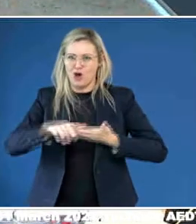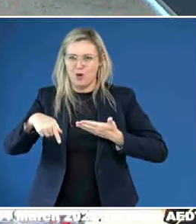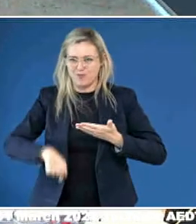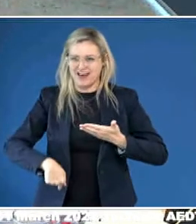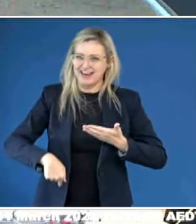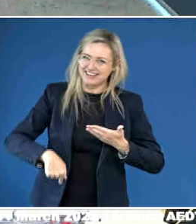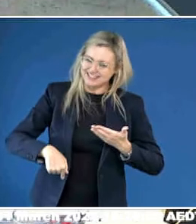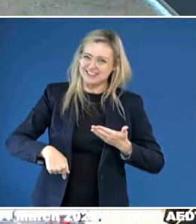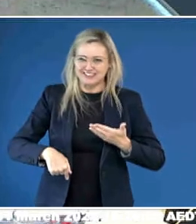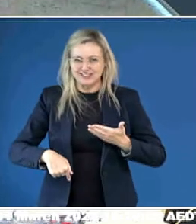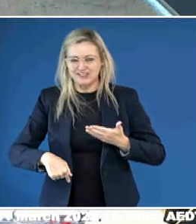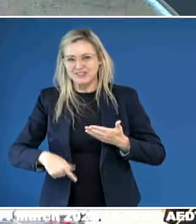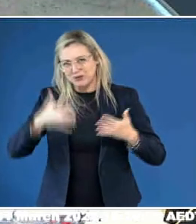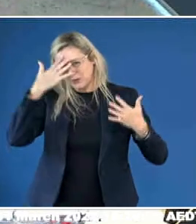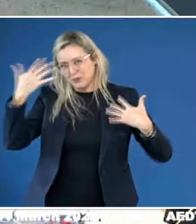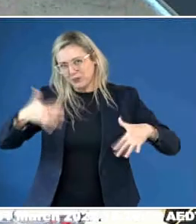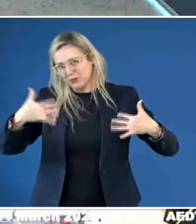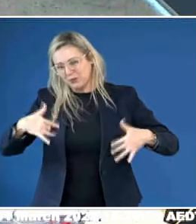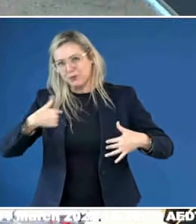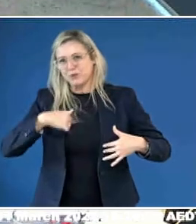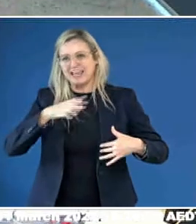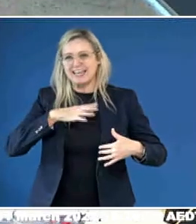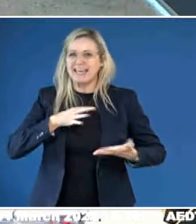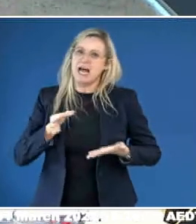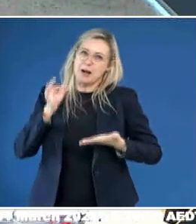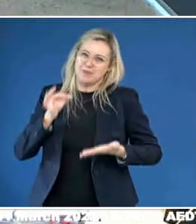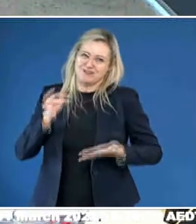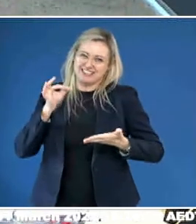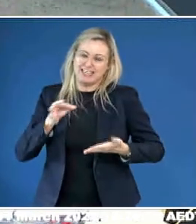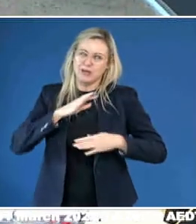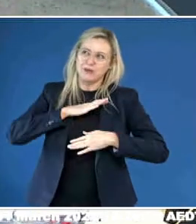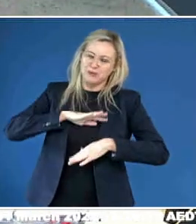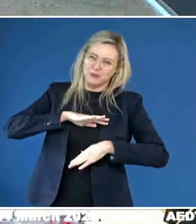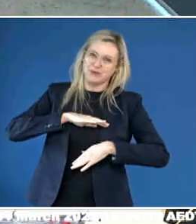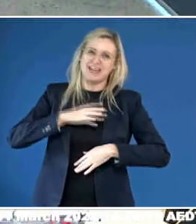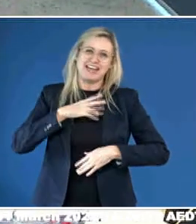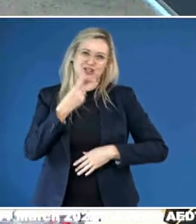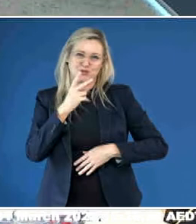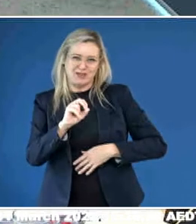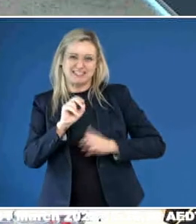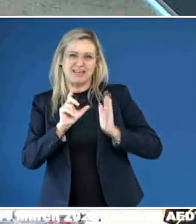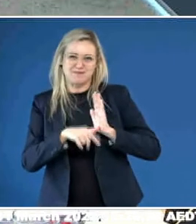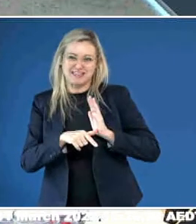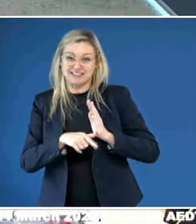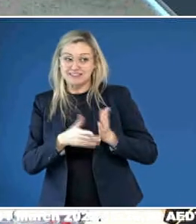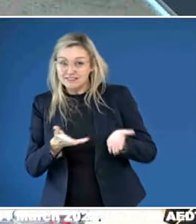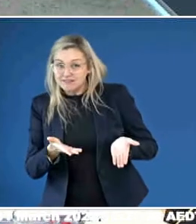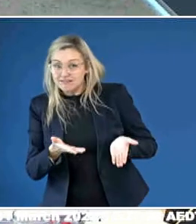we probably need a little cup of tea, this afternoon I think. So we will take 20 minutes, with your agreement, thank you.